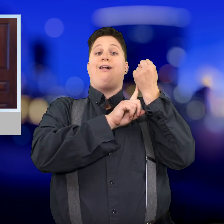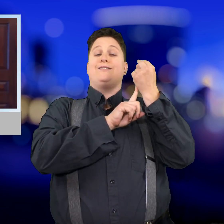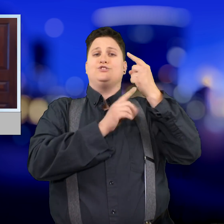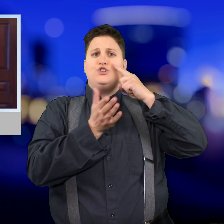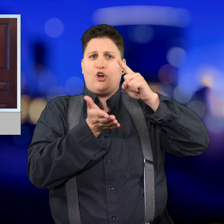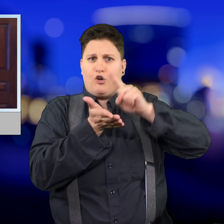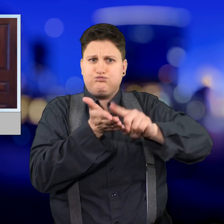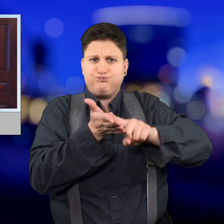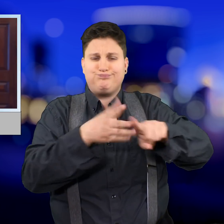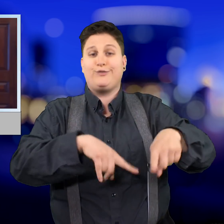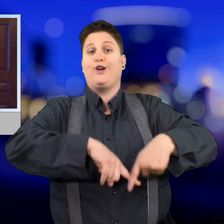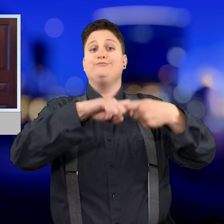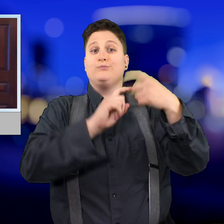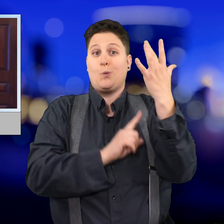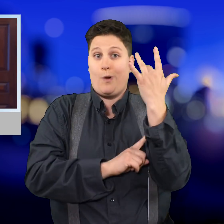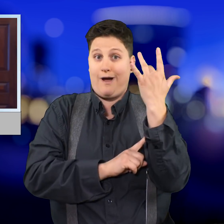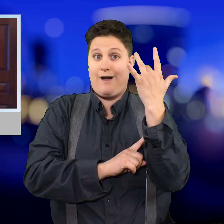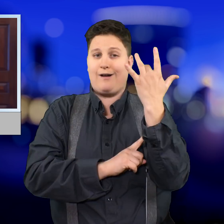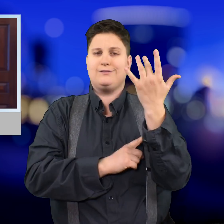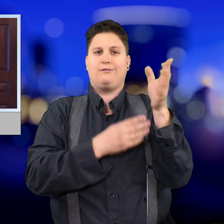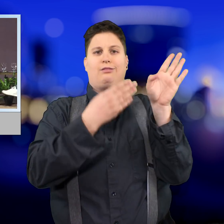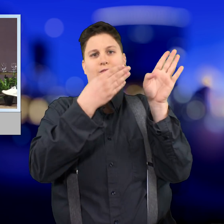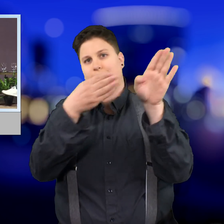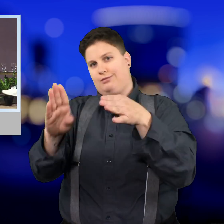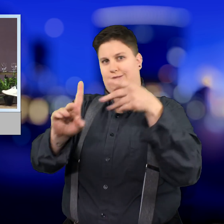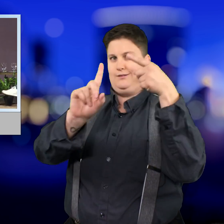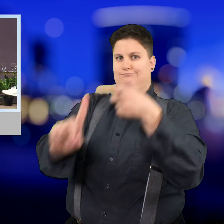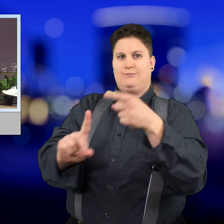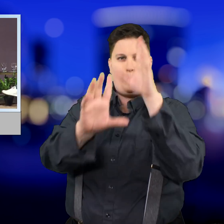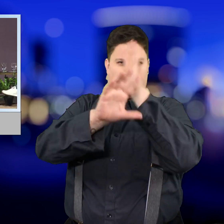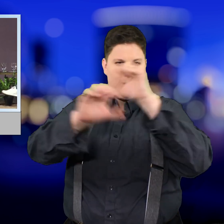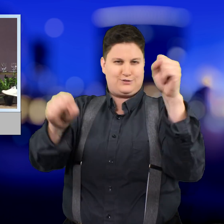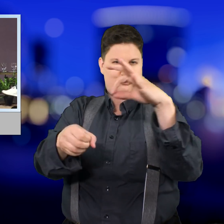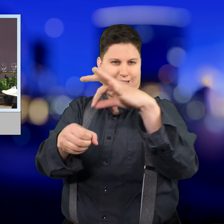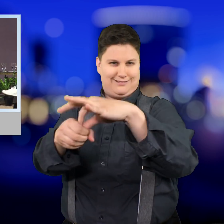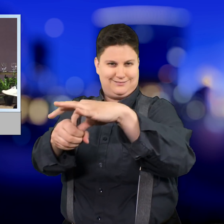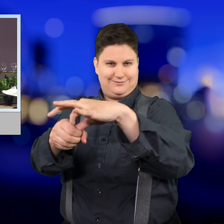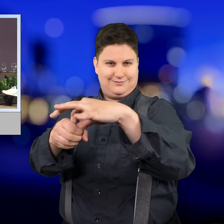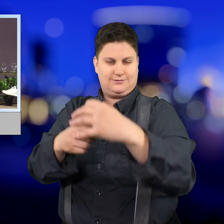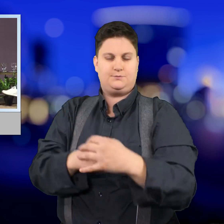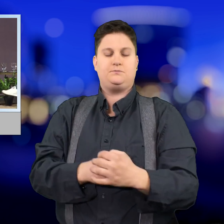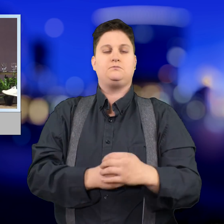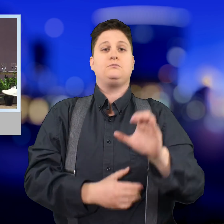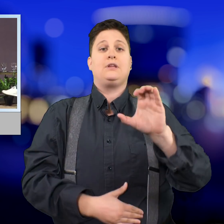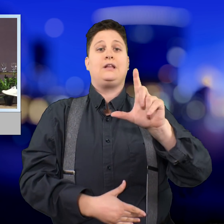The previous investigation stalled prior to last year's presidential election.